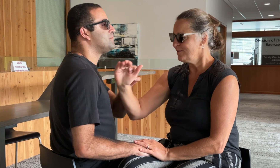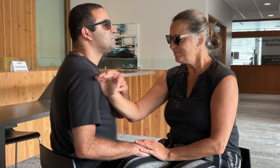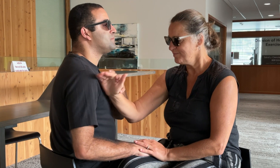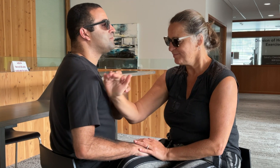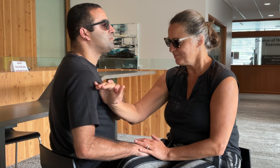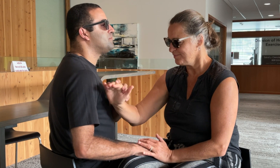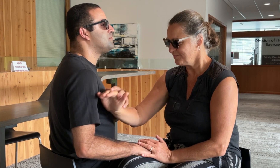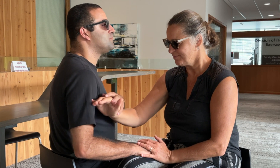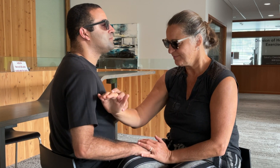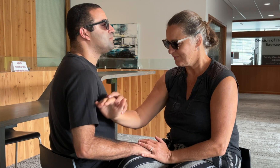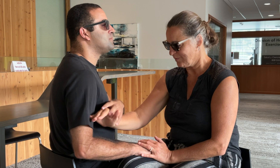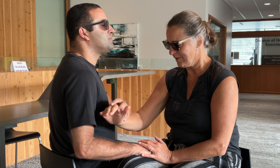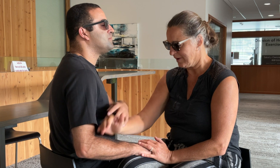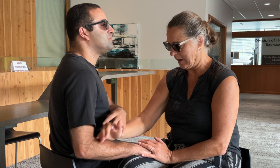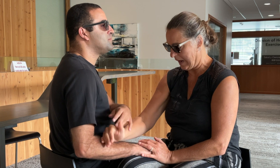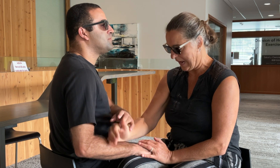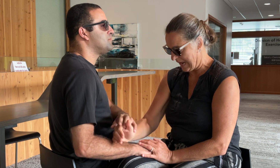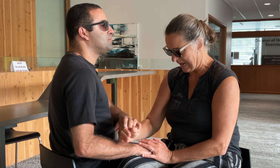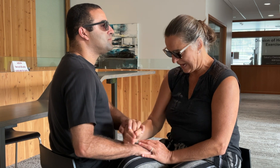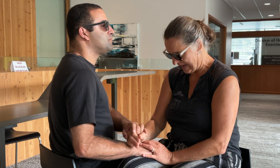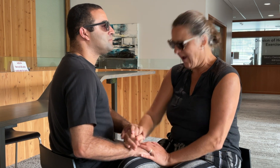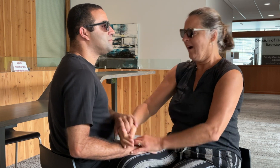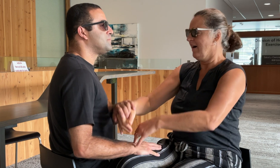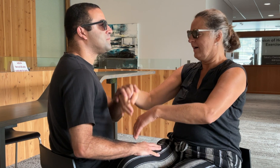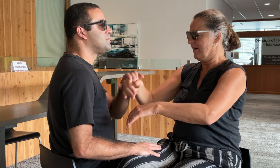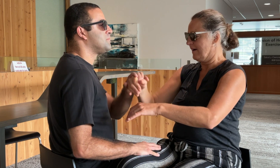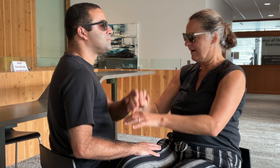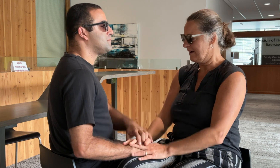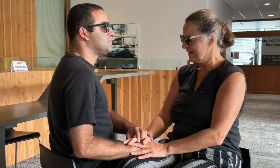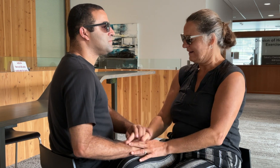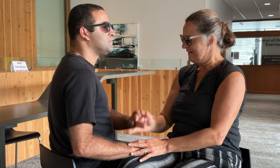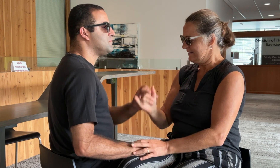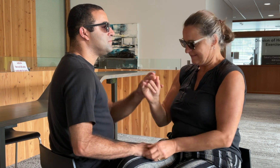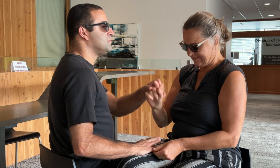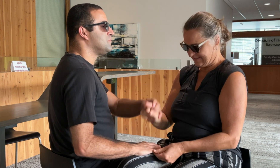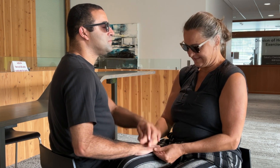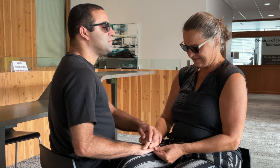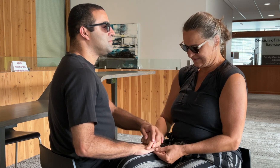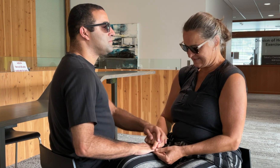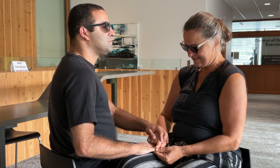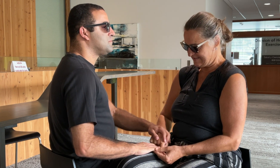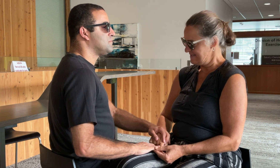[Jelica] And now we have journeyed through the principles of Protactile and arrived at the final principle, number seven,